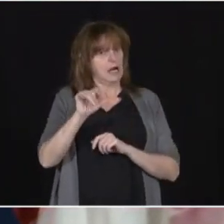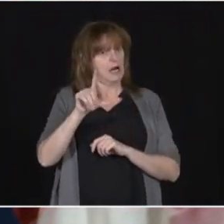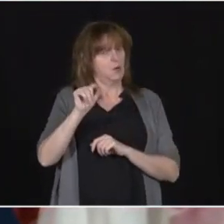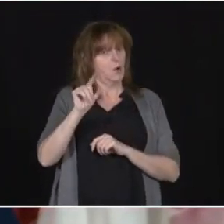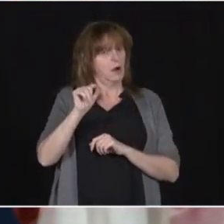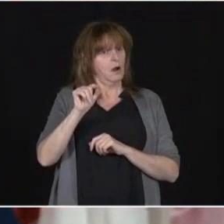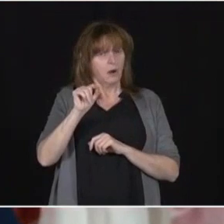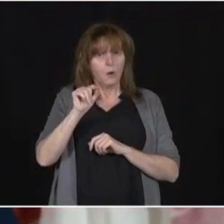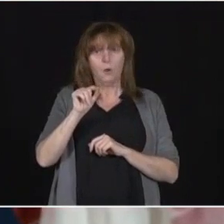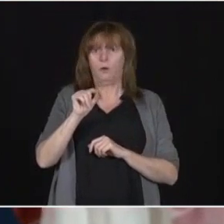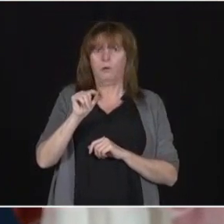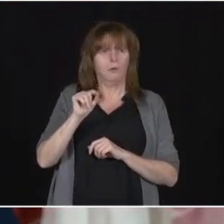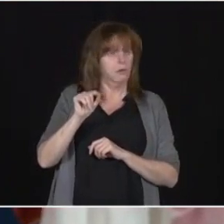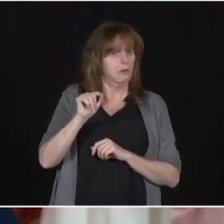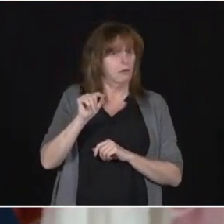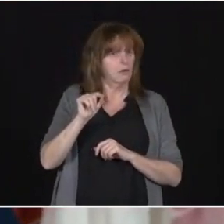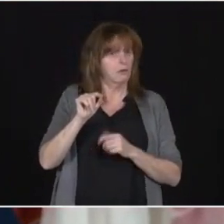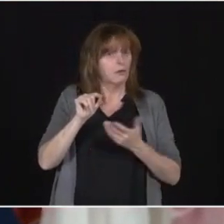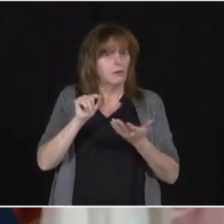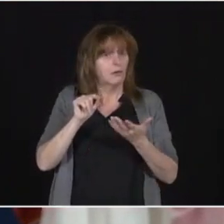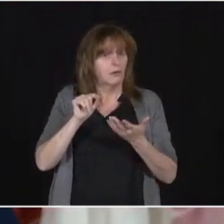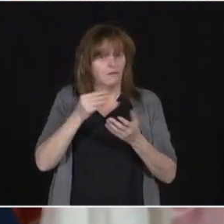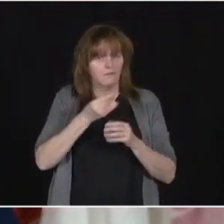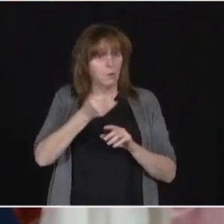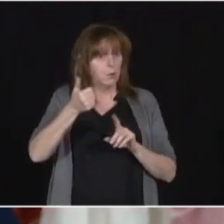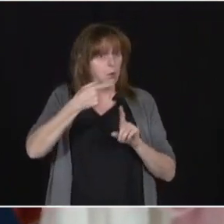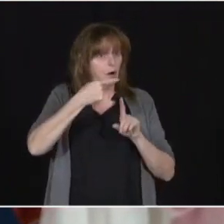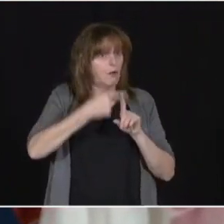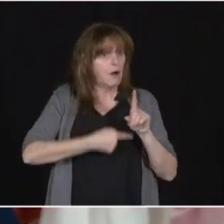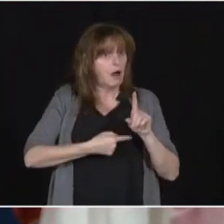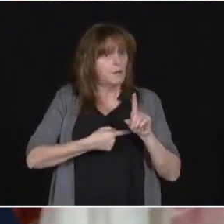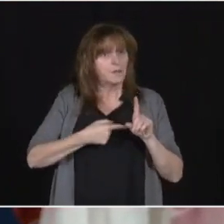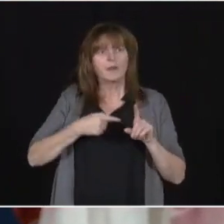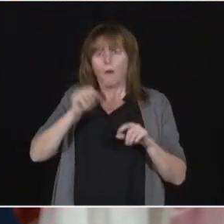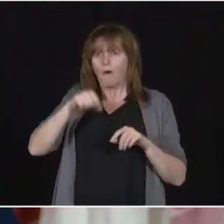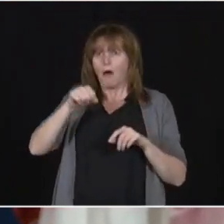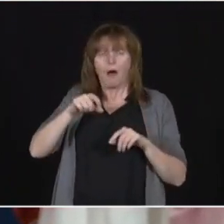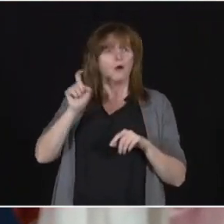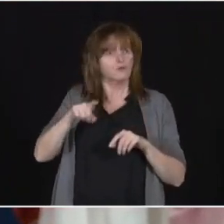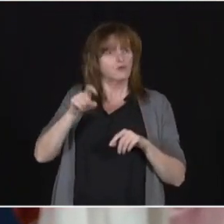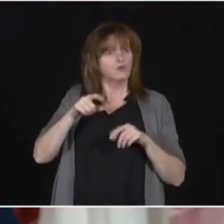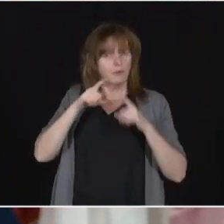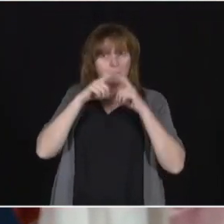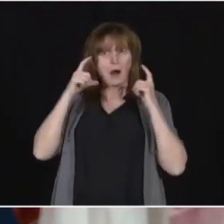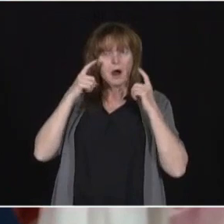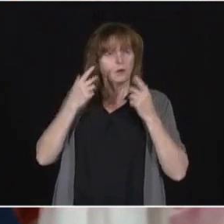why now on May 20 when we are so far into this pandemic is the government now saying it is a good idea for you to wear masks? What is it about this particular time and going forward